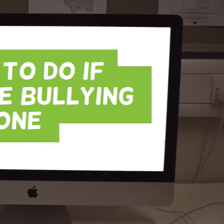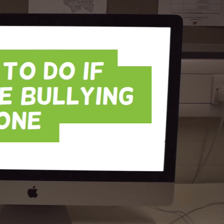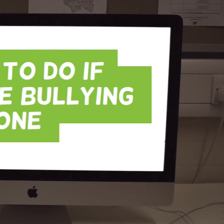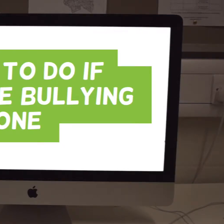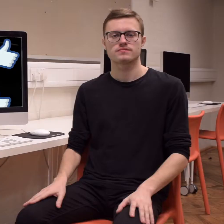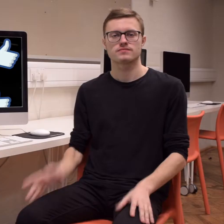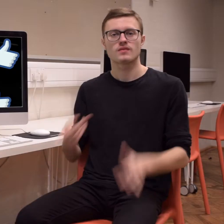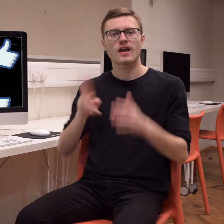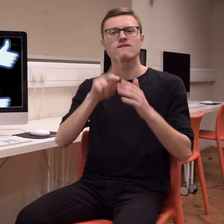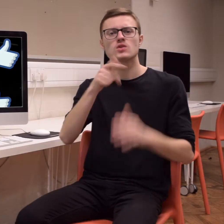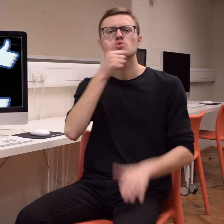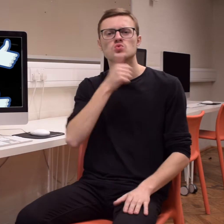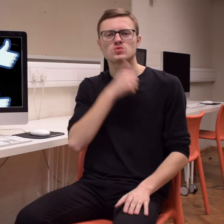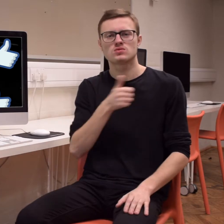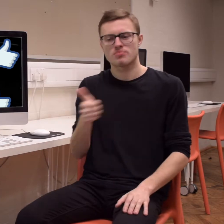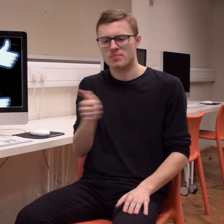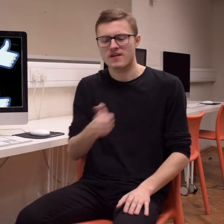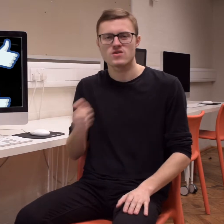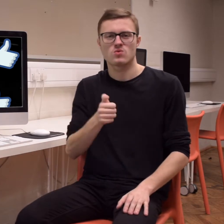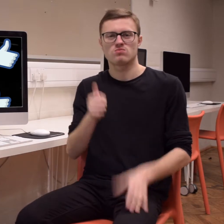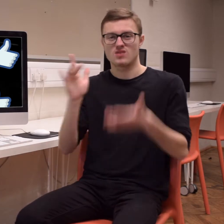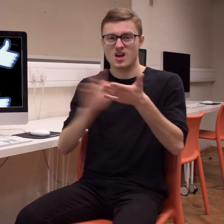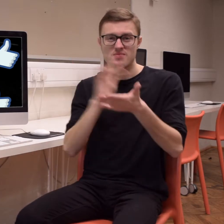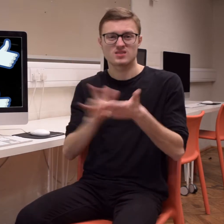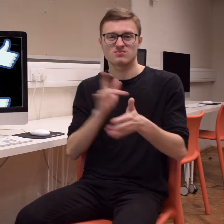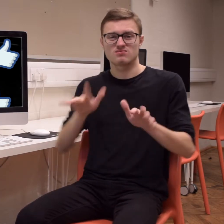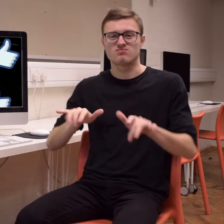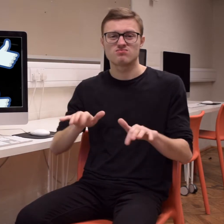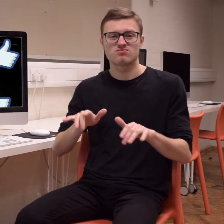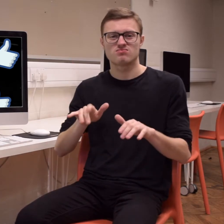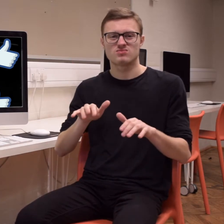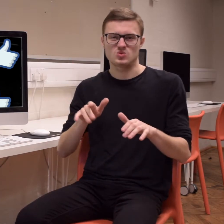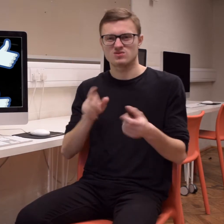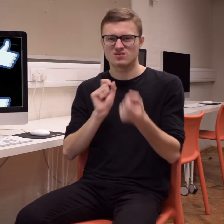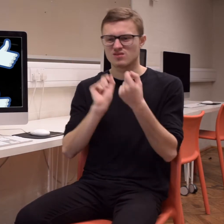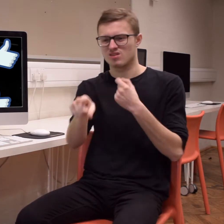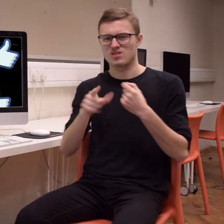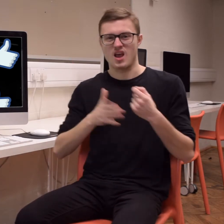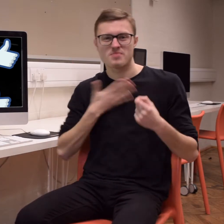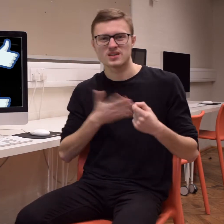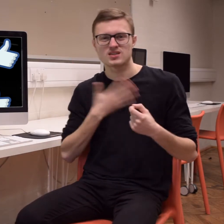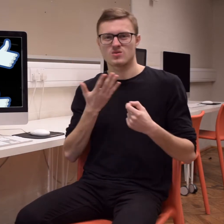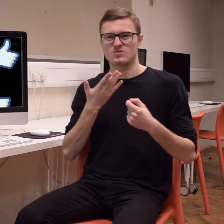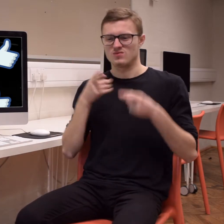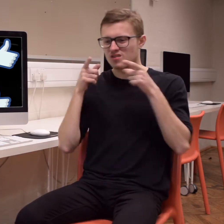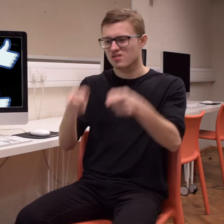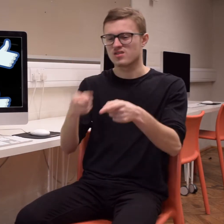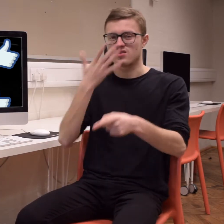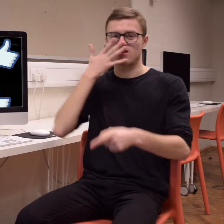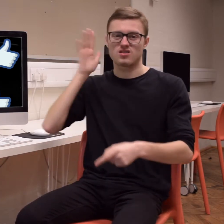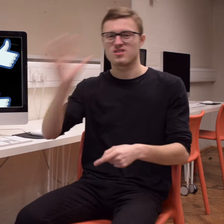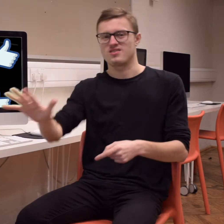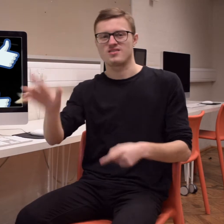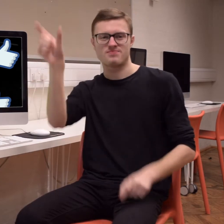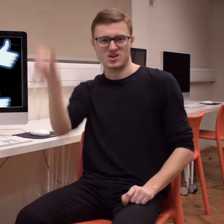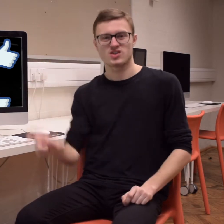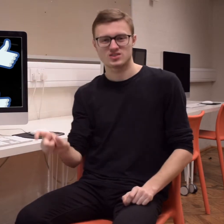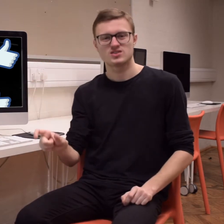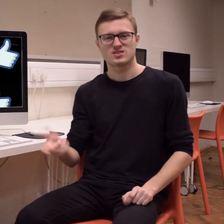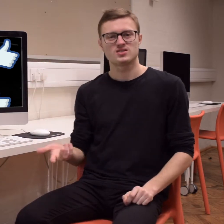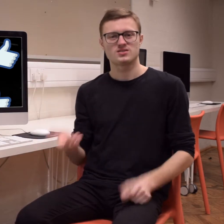If you use digital technology to upset, anger or embarrass someone on purpose, this means